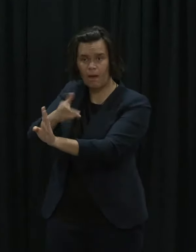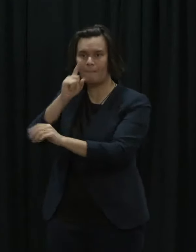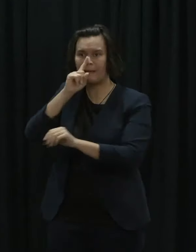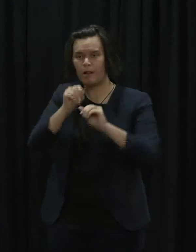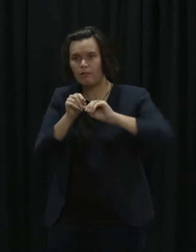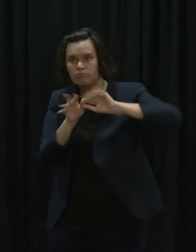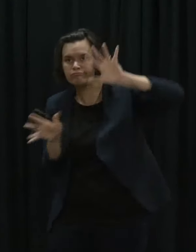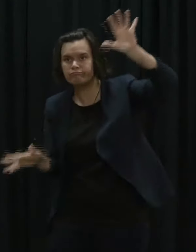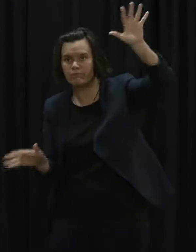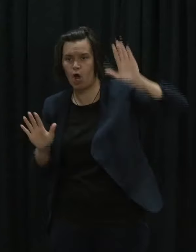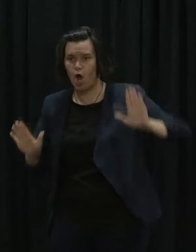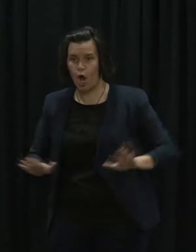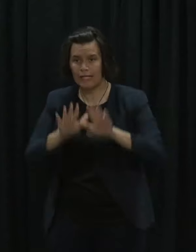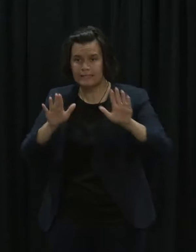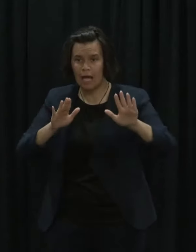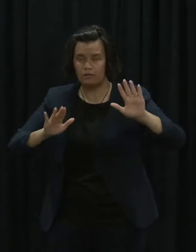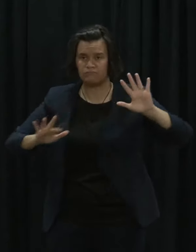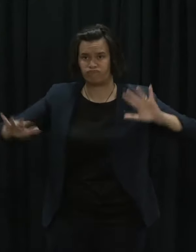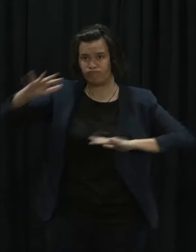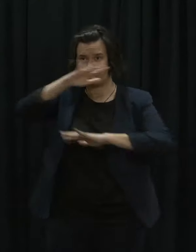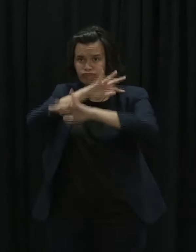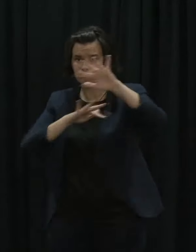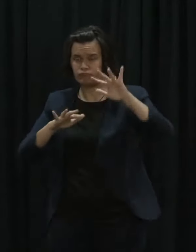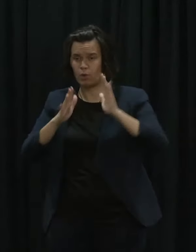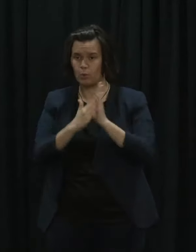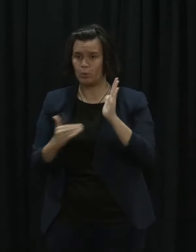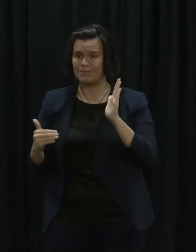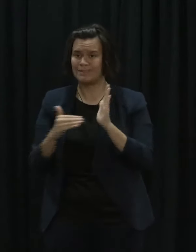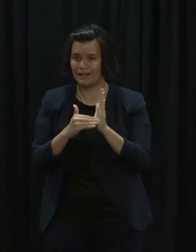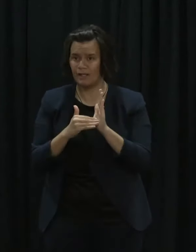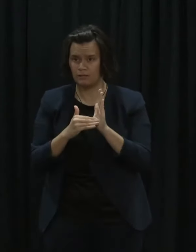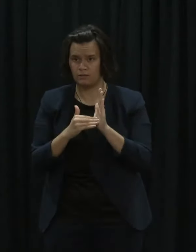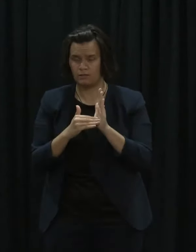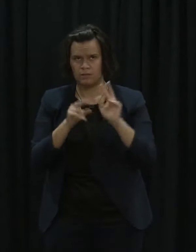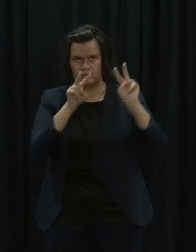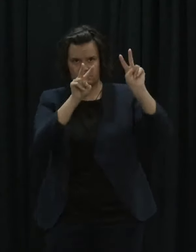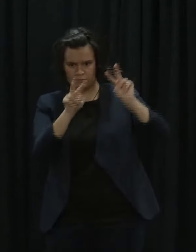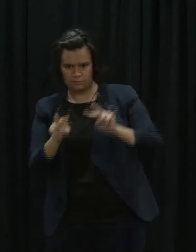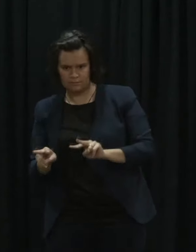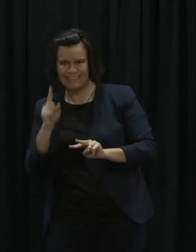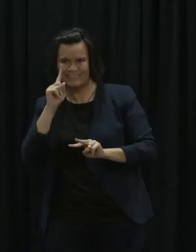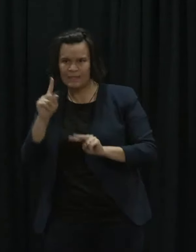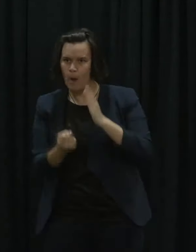boundary lifting, movement across the country, and the new sepia framework.